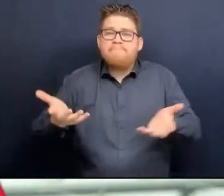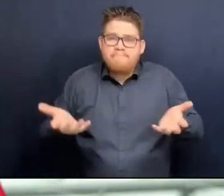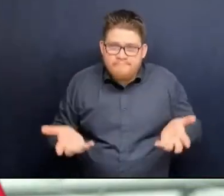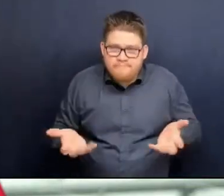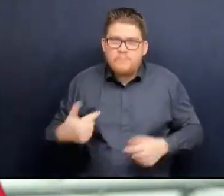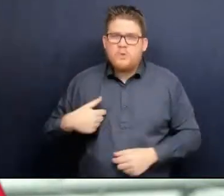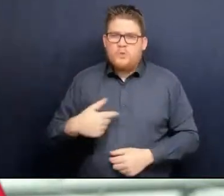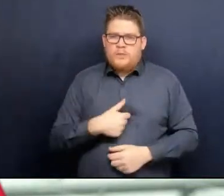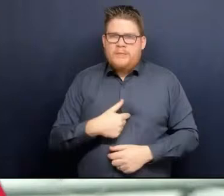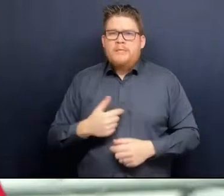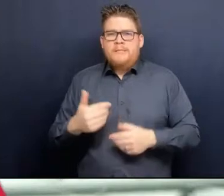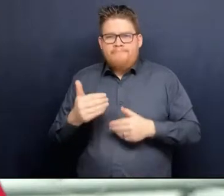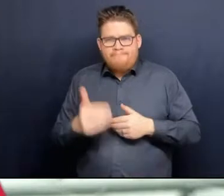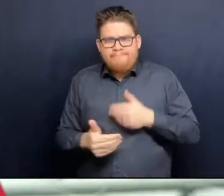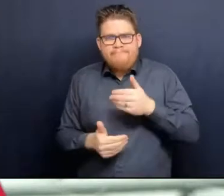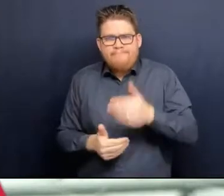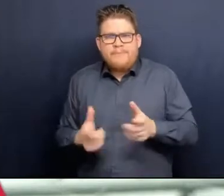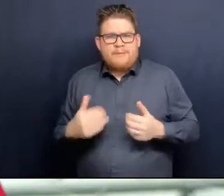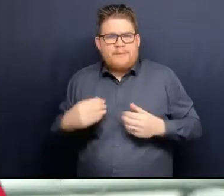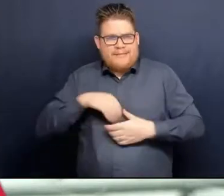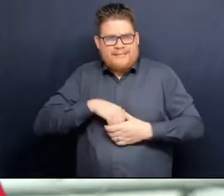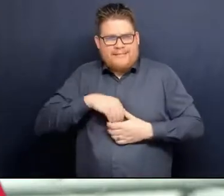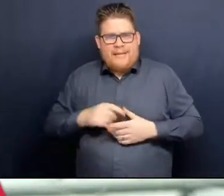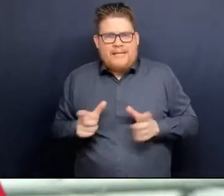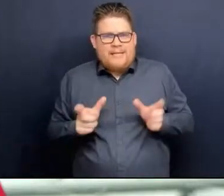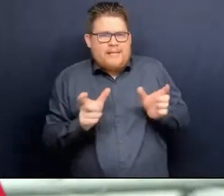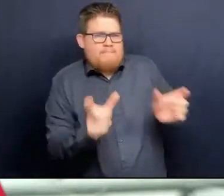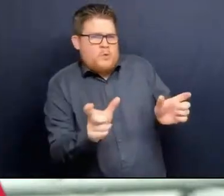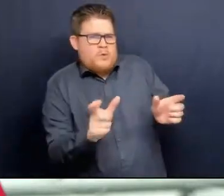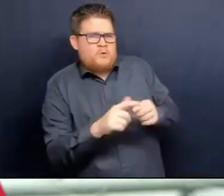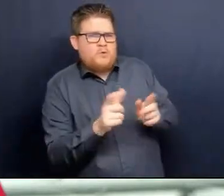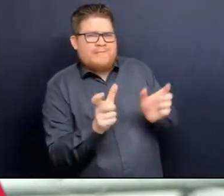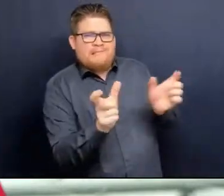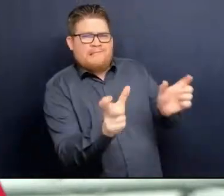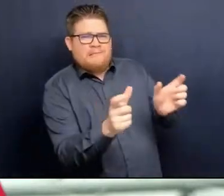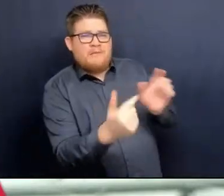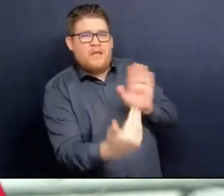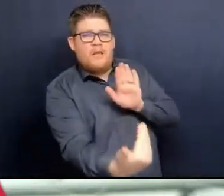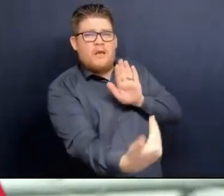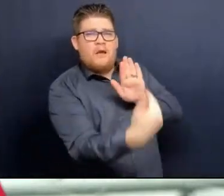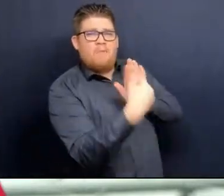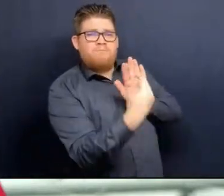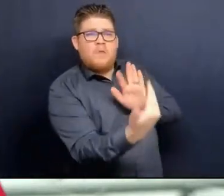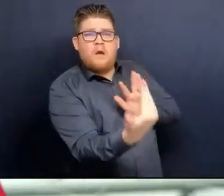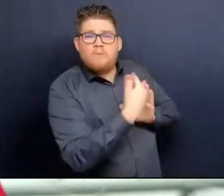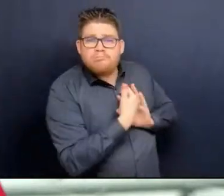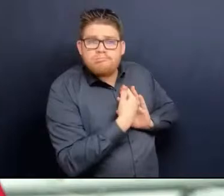has immune escape, which means that we're all against susceptible in which case we